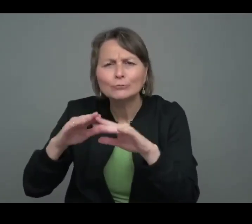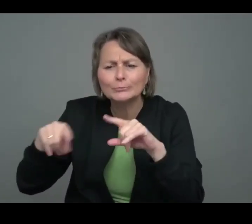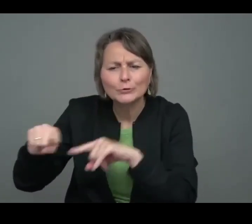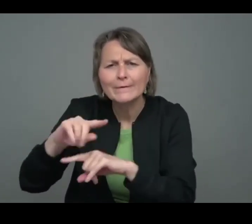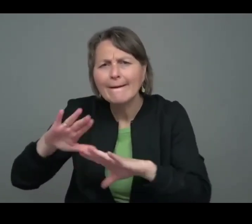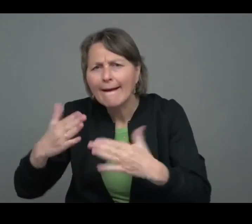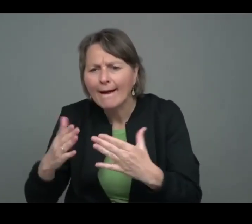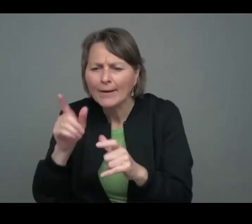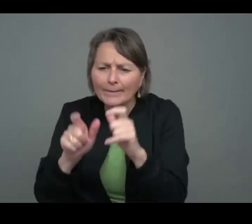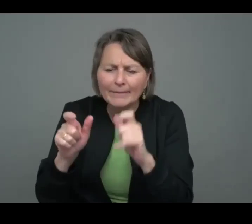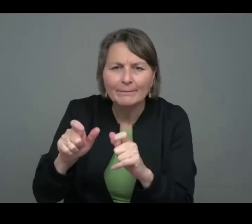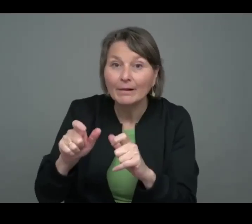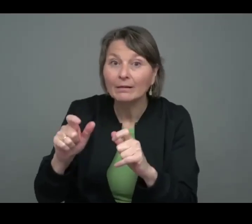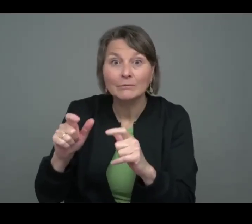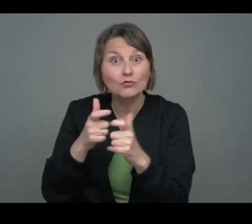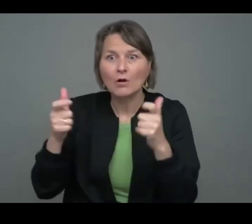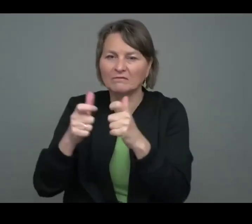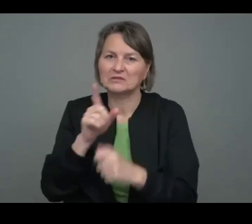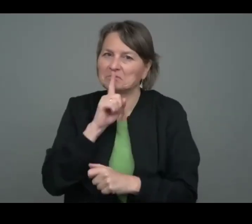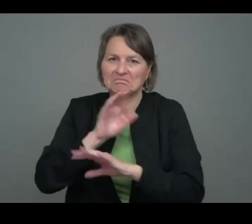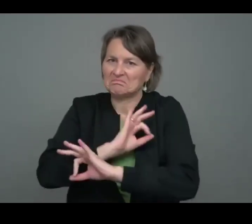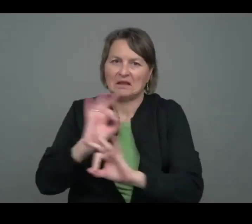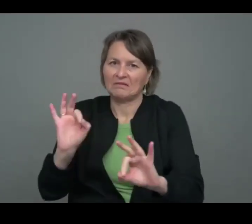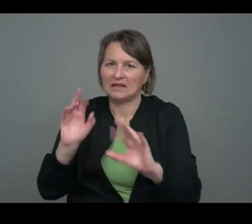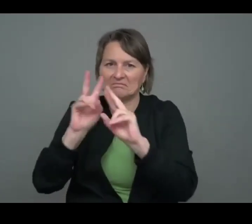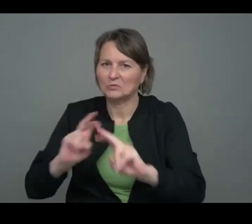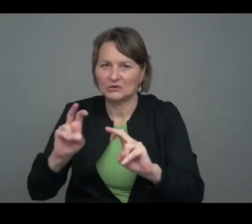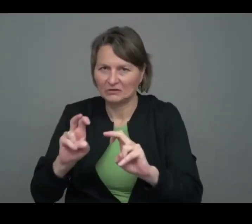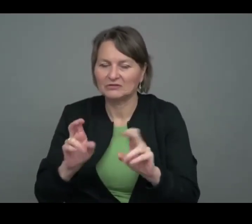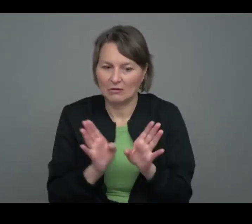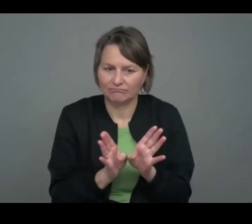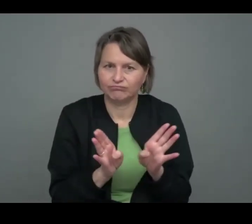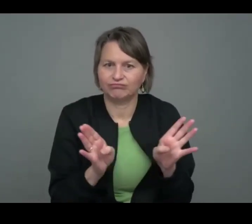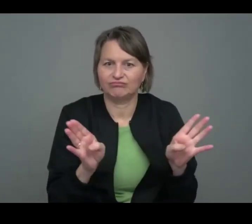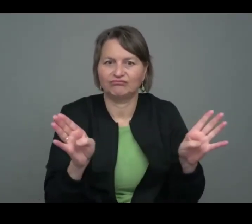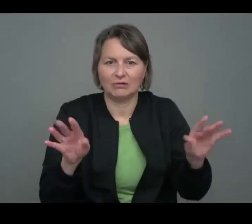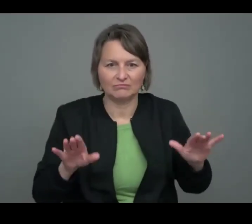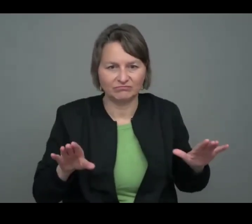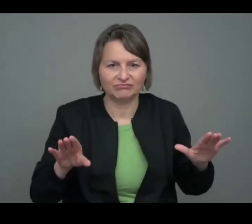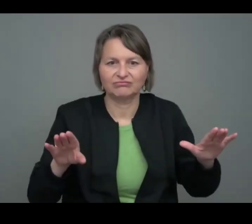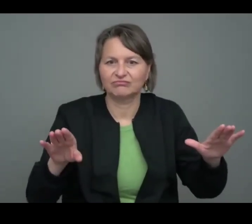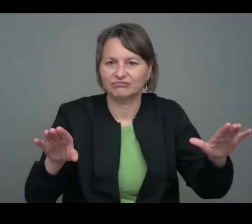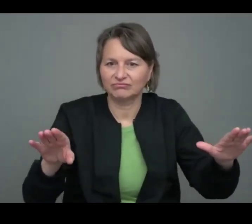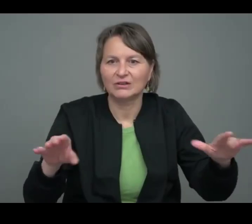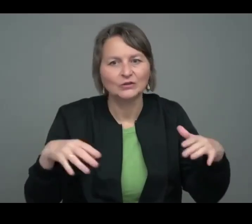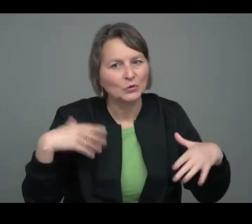On the other hand, sign language interpreting is not focused on the conference setting,